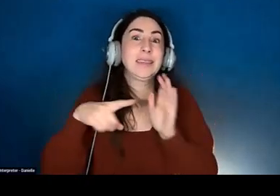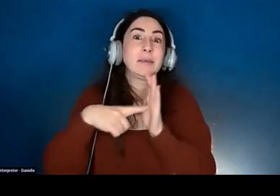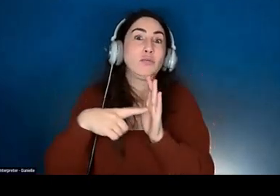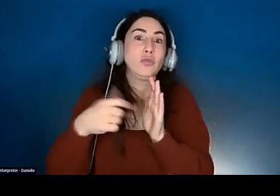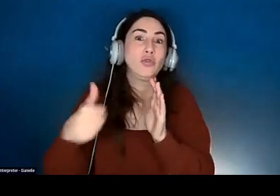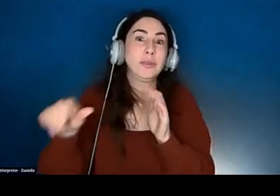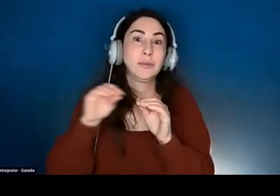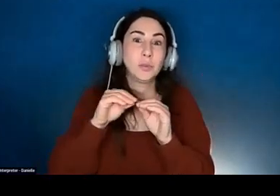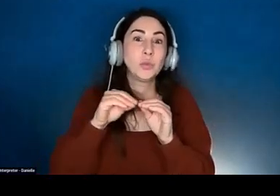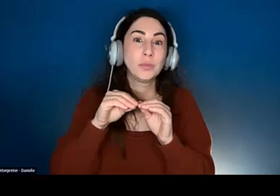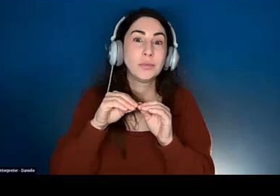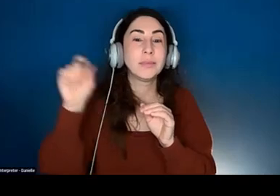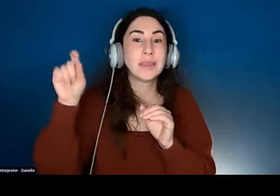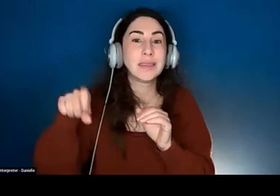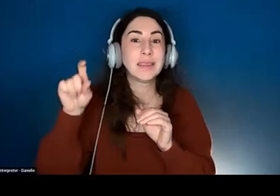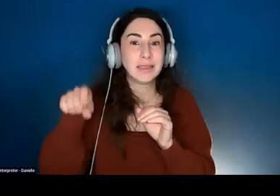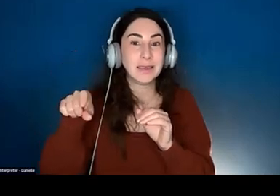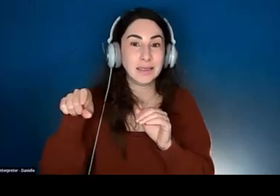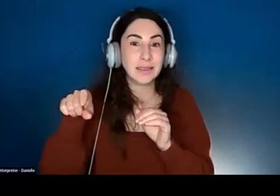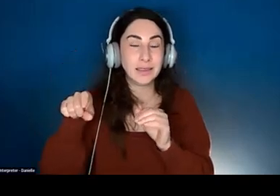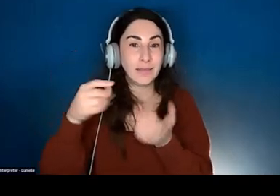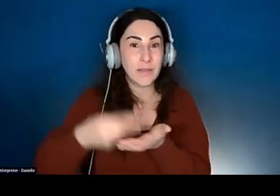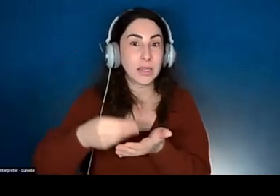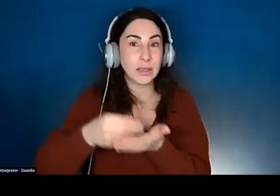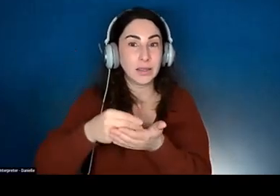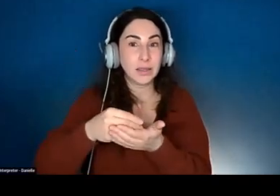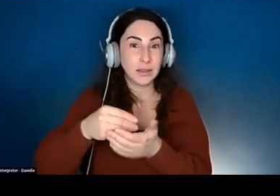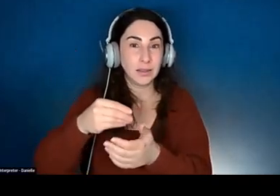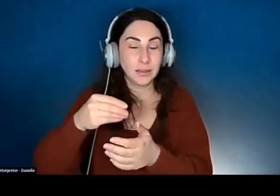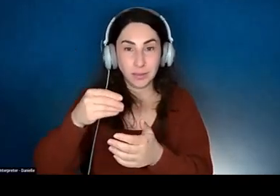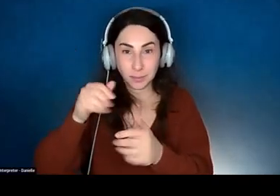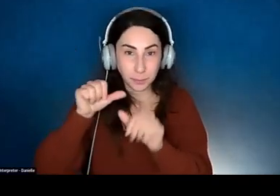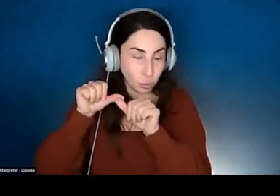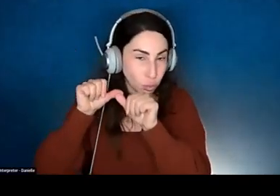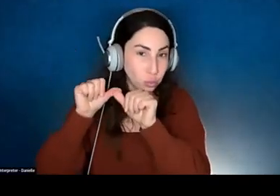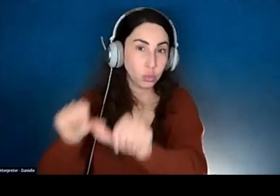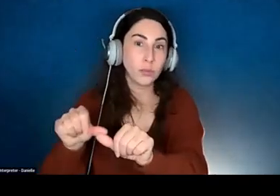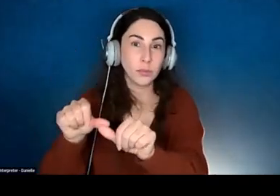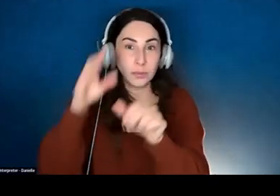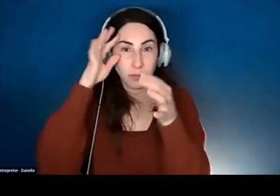permanent funding. And especially right now with the